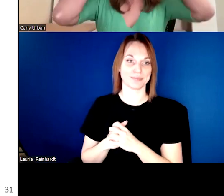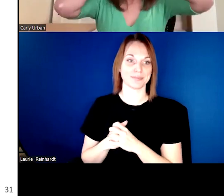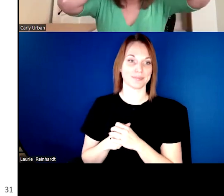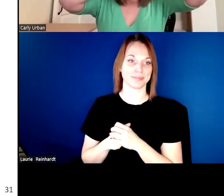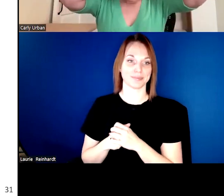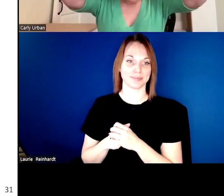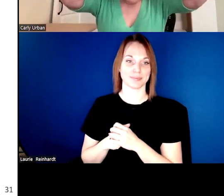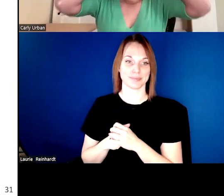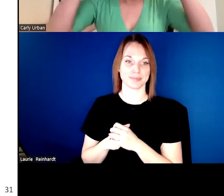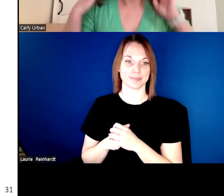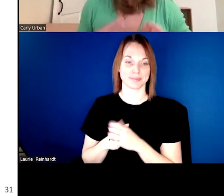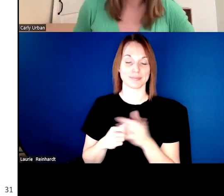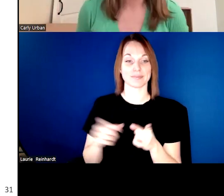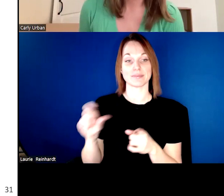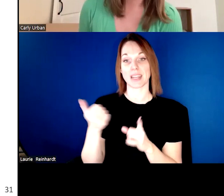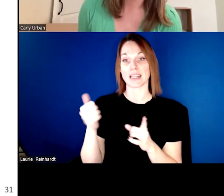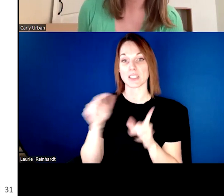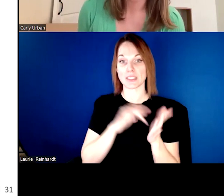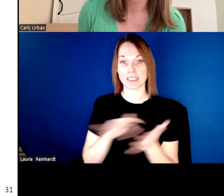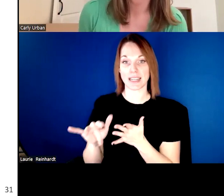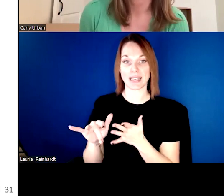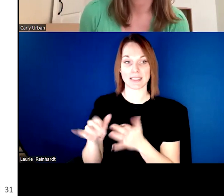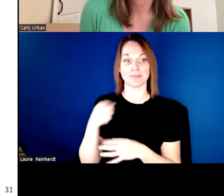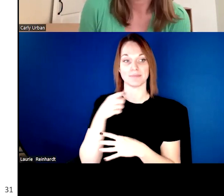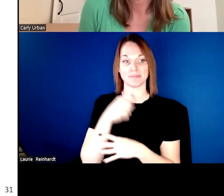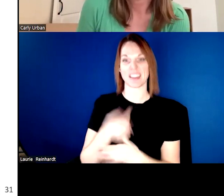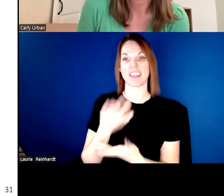another study, we looked at subjective financial well-being because it's awesome